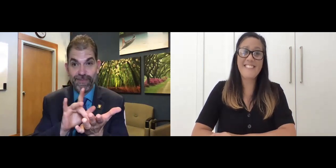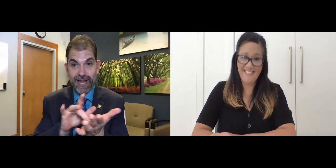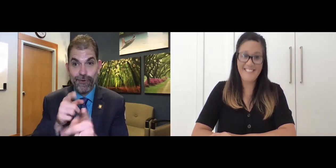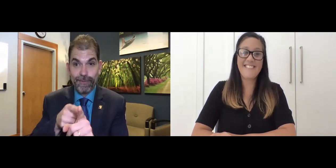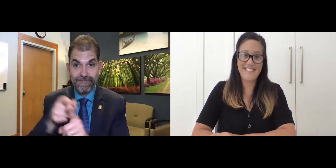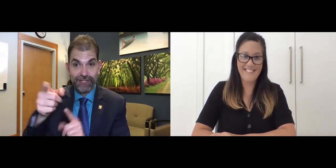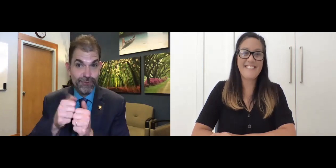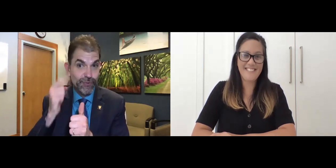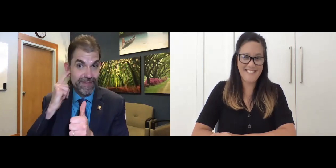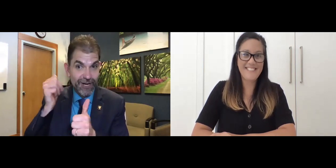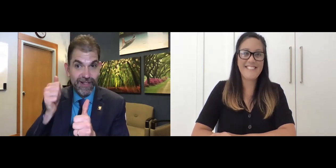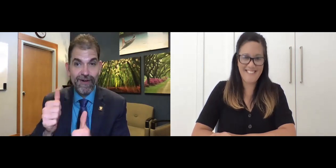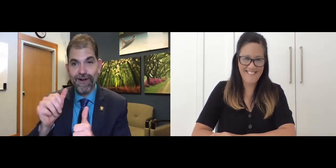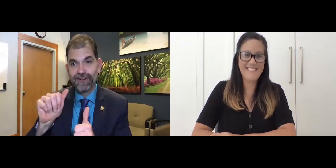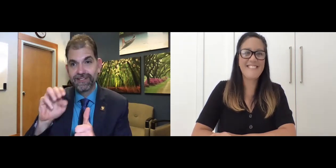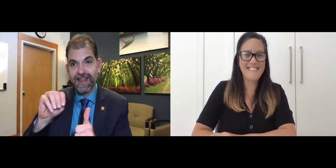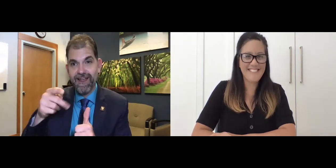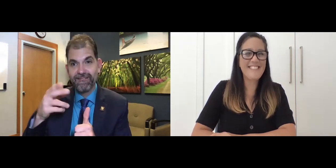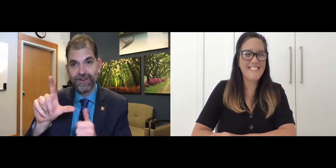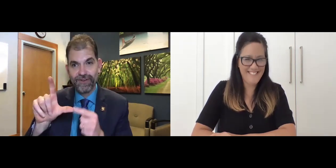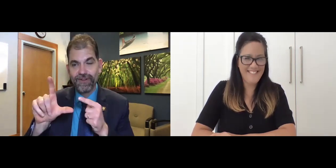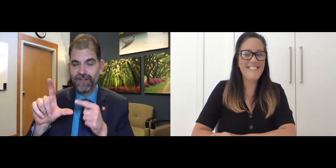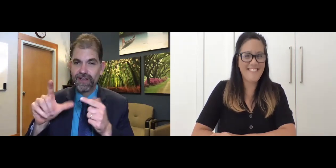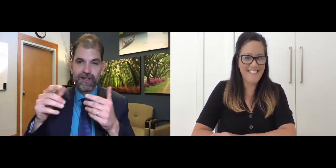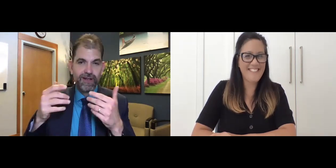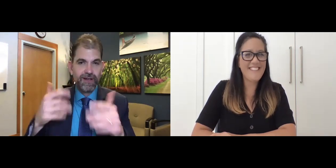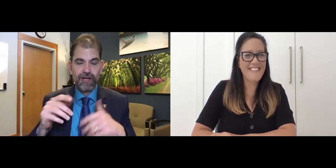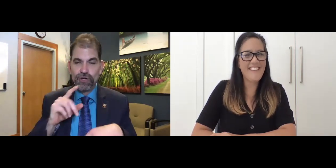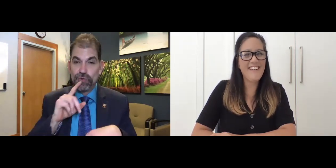It's the Association of Medical Professionals with Hearing Losses